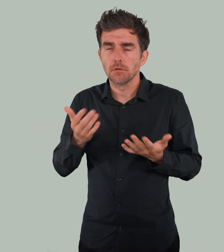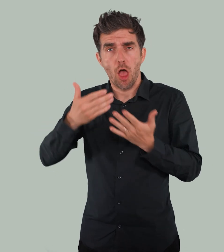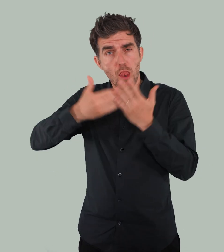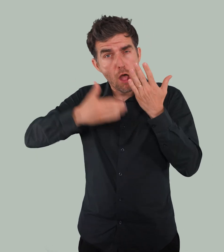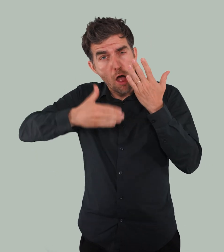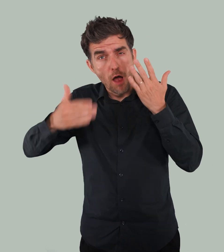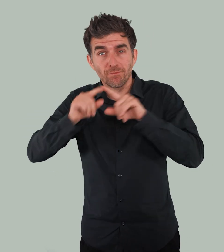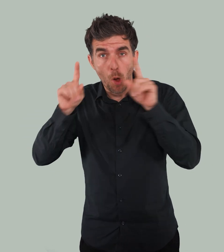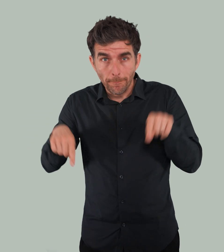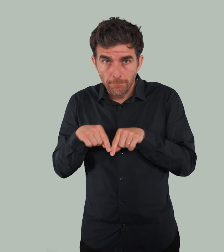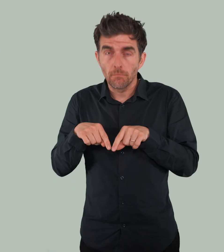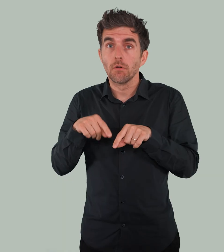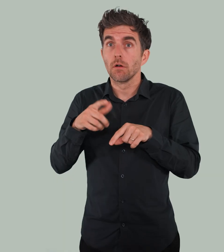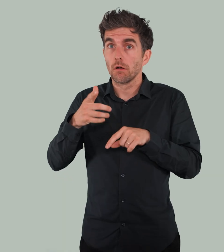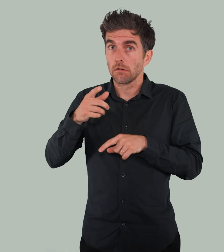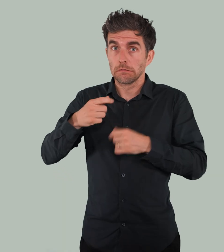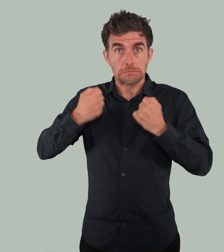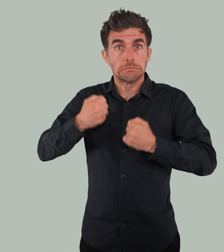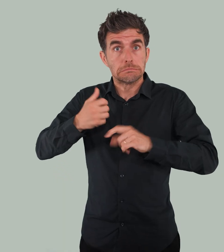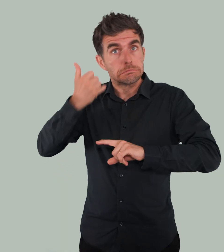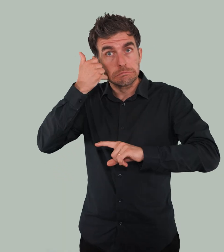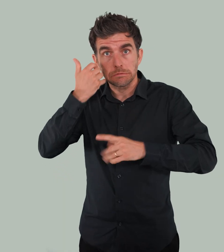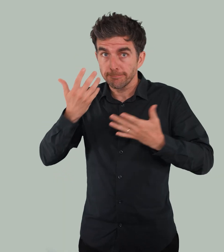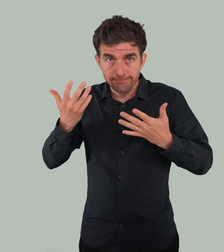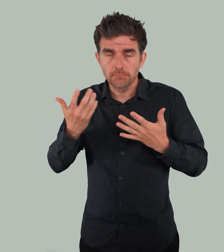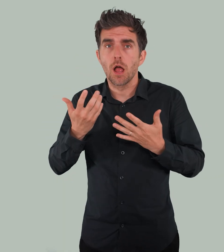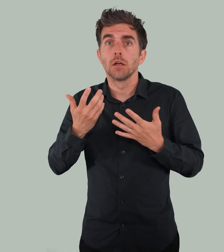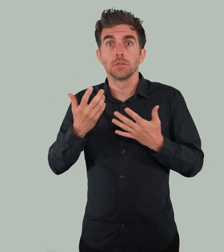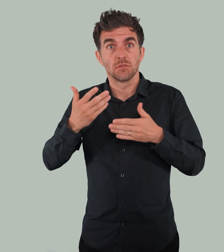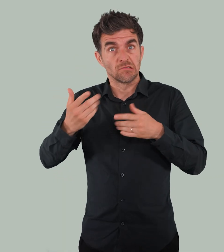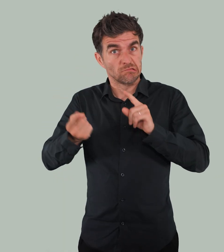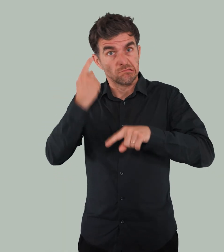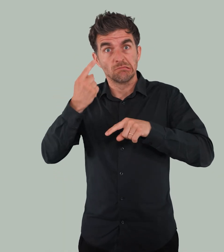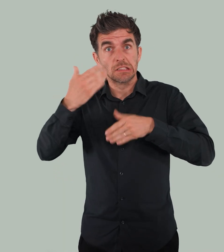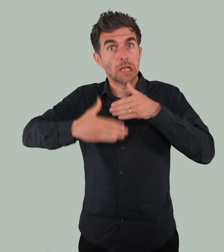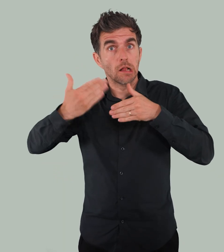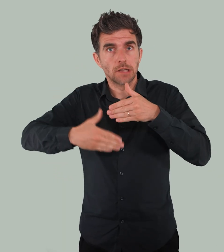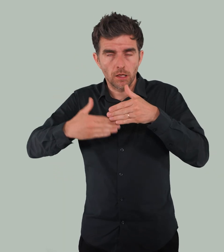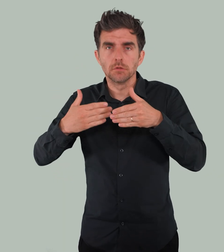Long forms, reliance on telephone communication, rigid deadlines, and